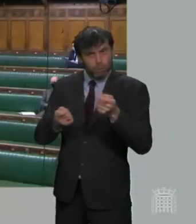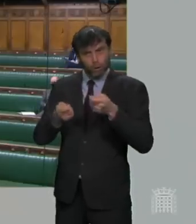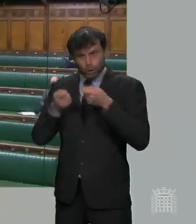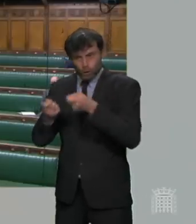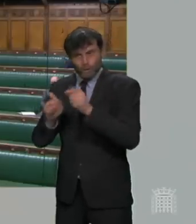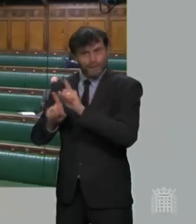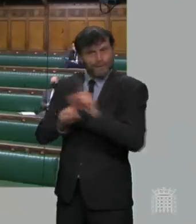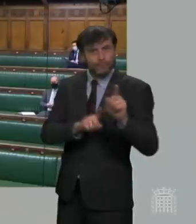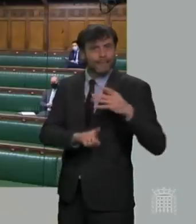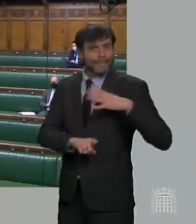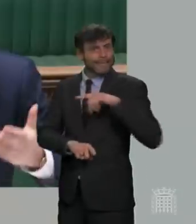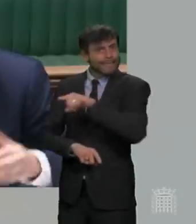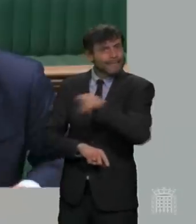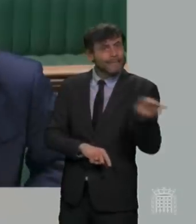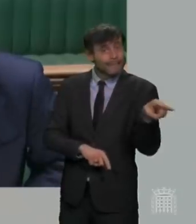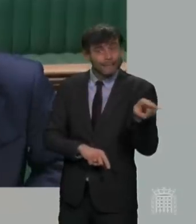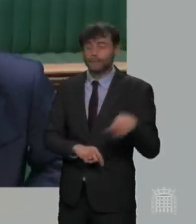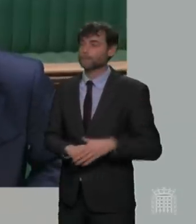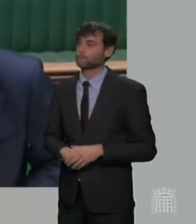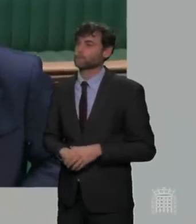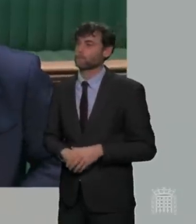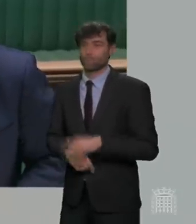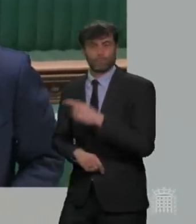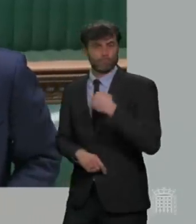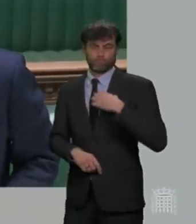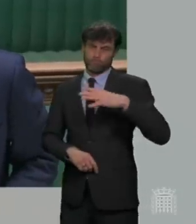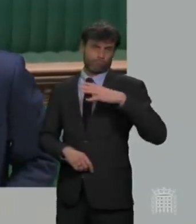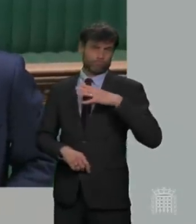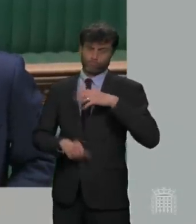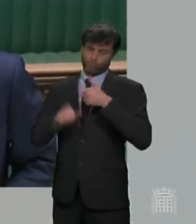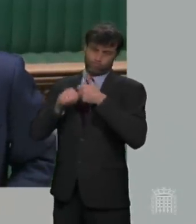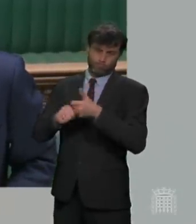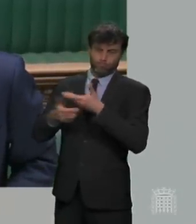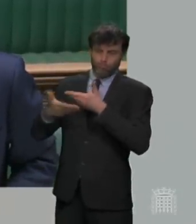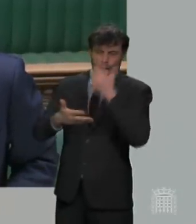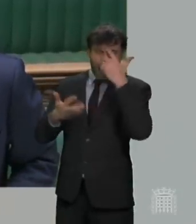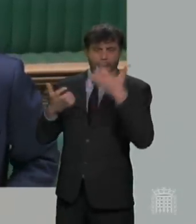Yes, I am certainly very happy to discuss that with my hon. Friend,